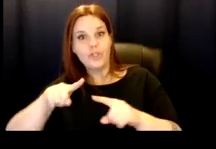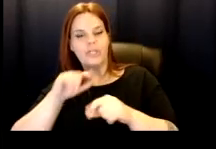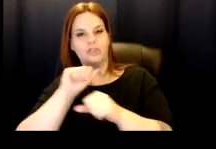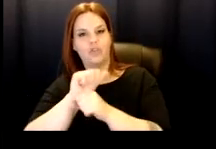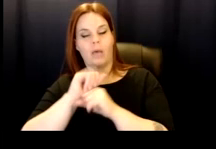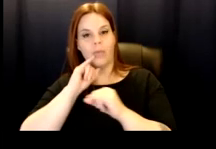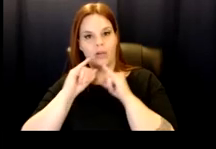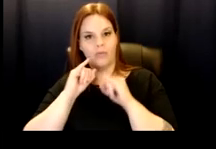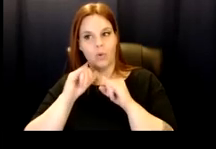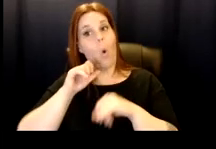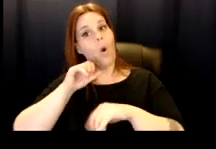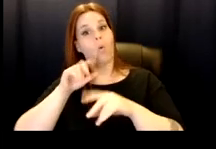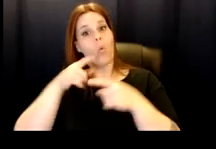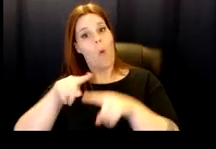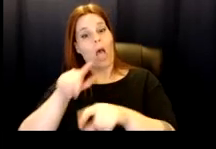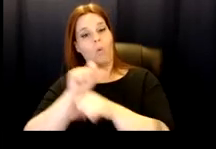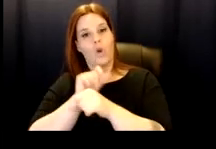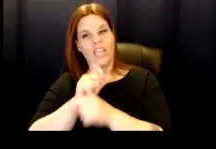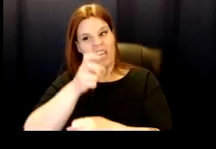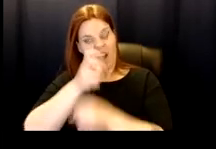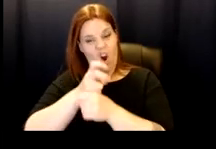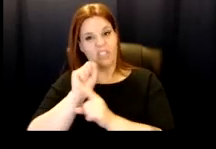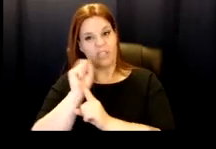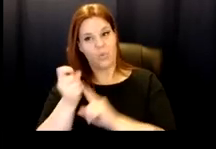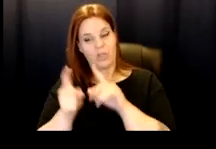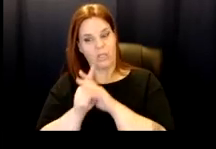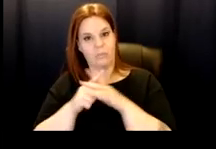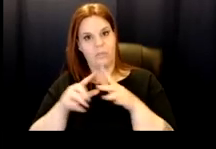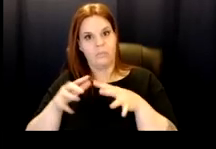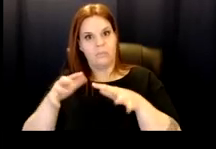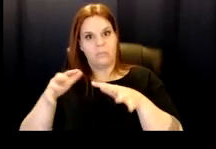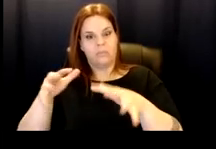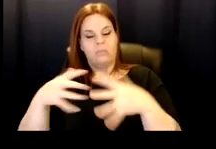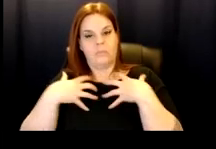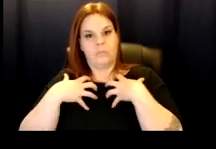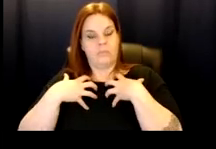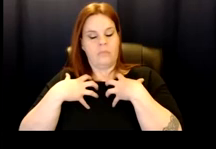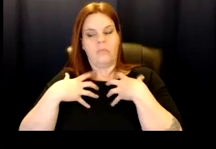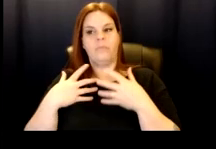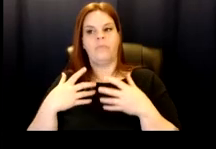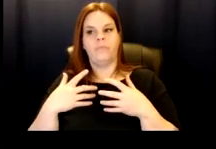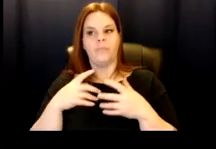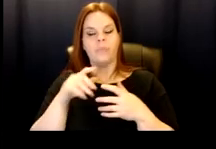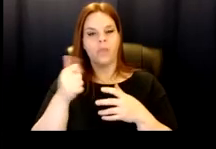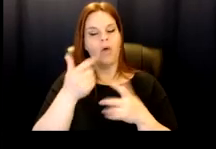when there are difficult situations. And the other really interesting finding was that